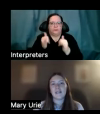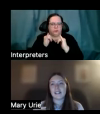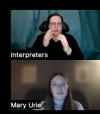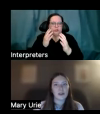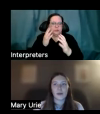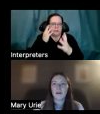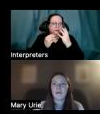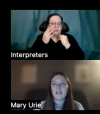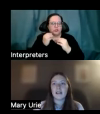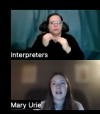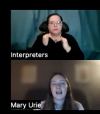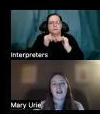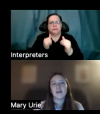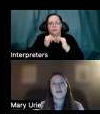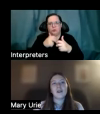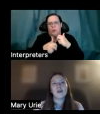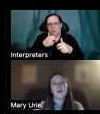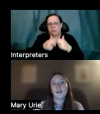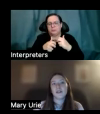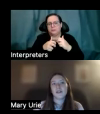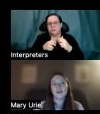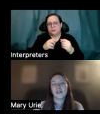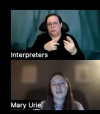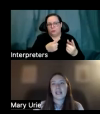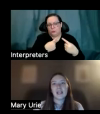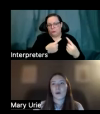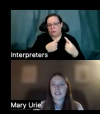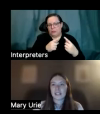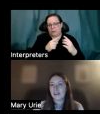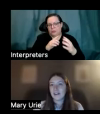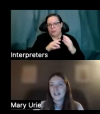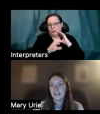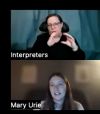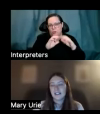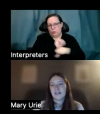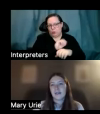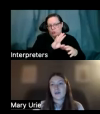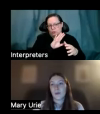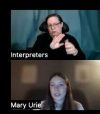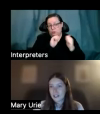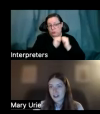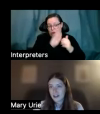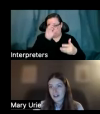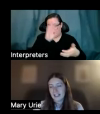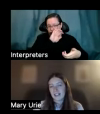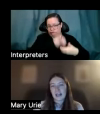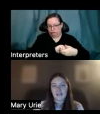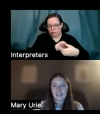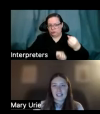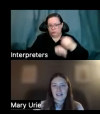having similar problems. And maybe you want to communicate and work together to support each other, and your advocacy